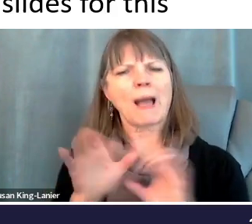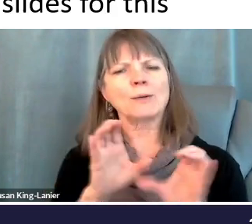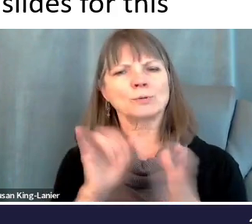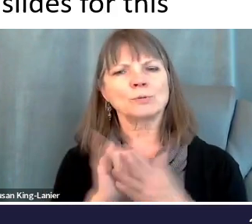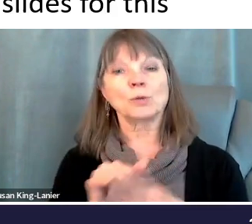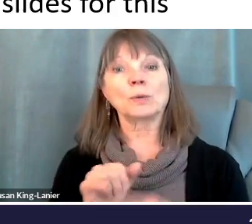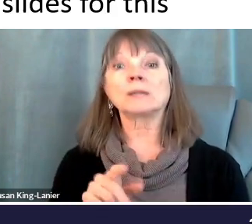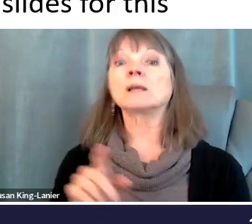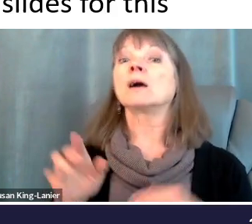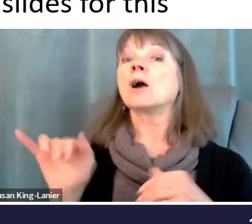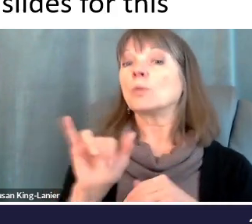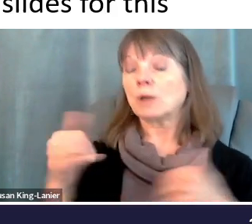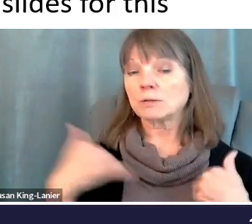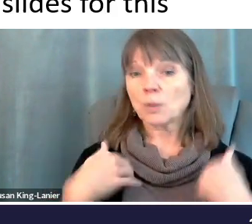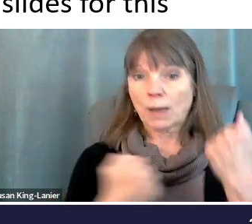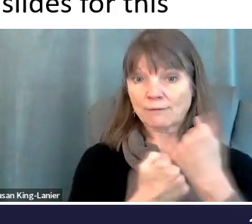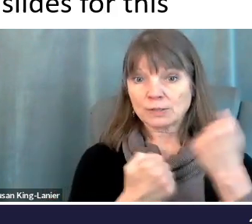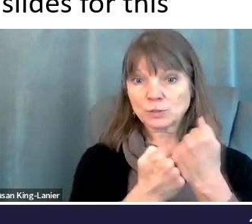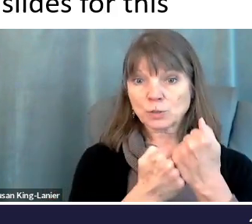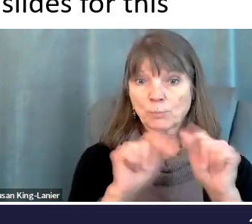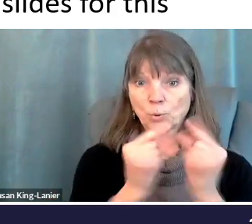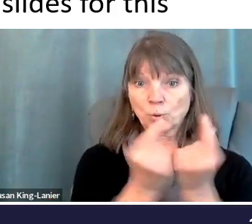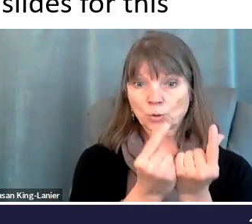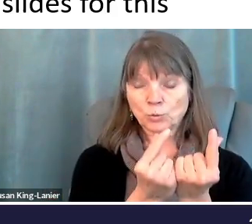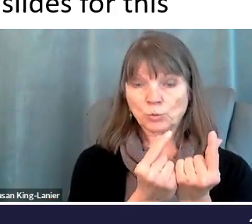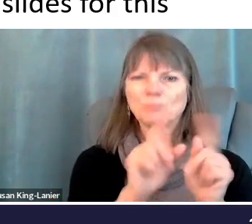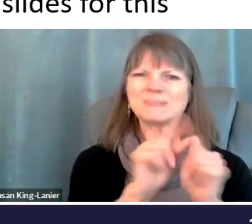And we do have a support group.